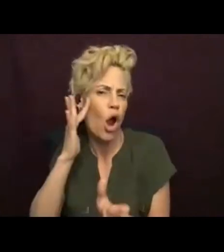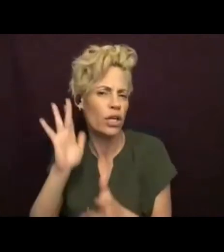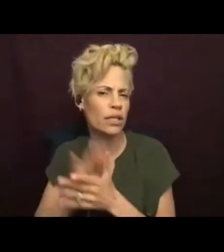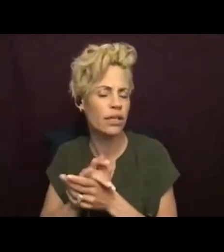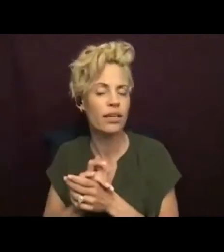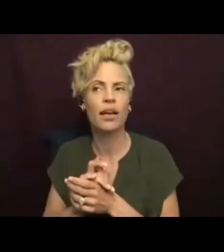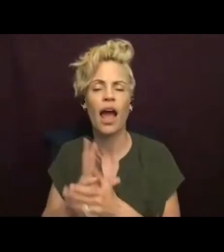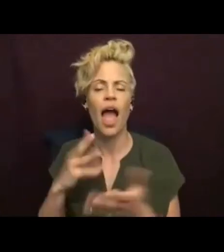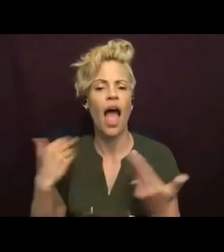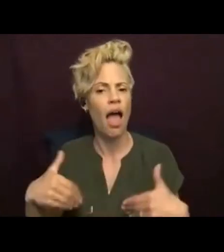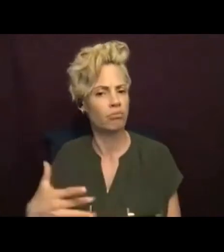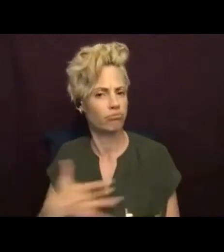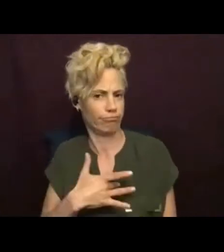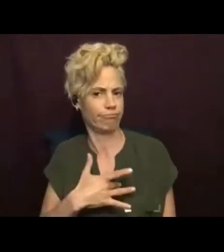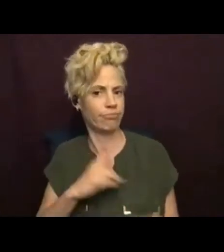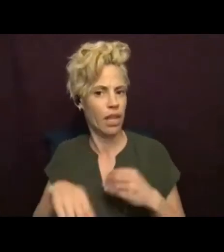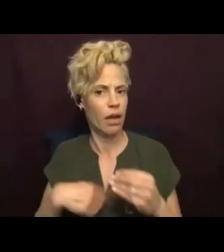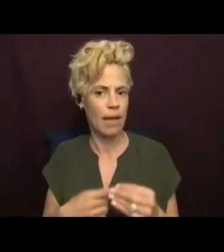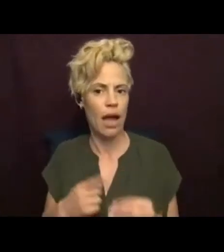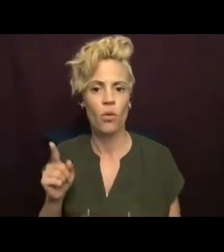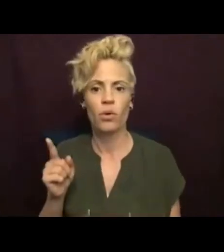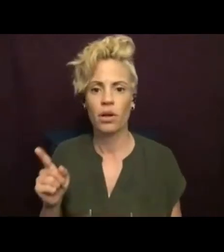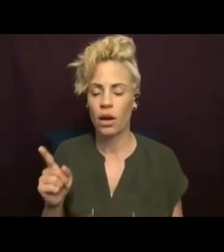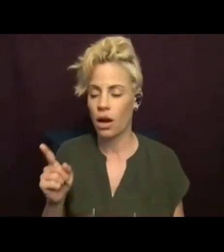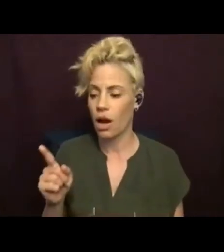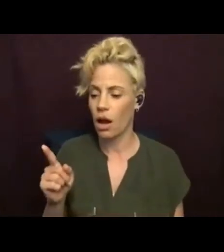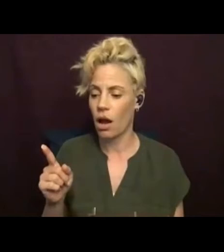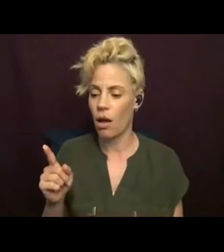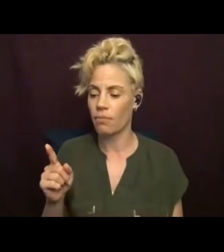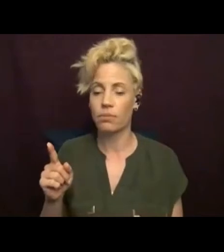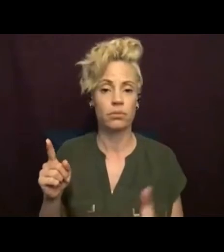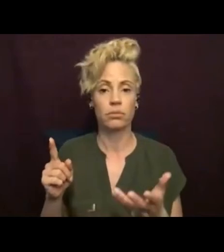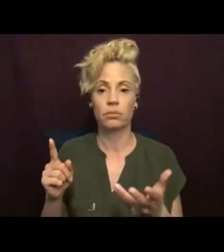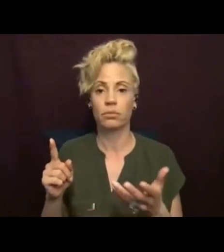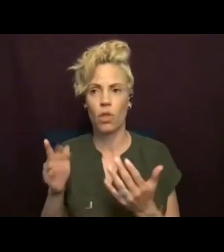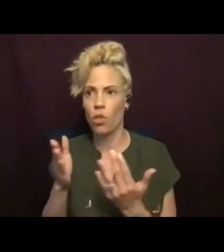about moving through the world with cerebral palsy